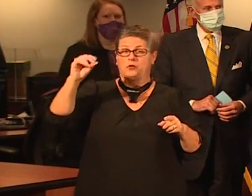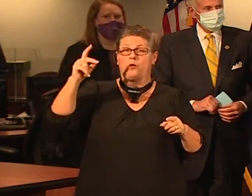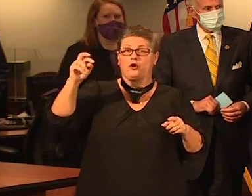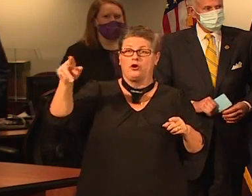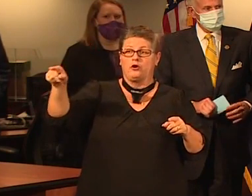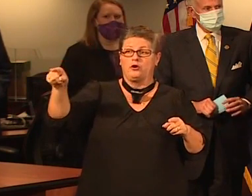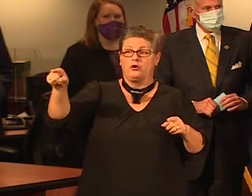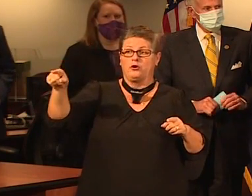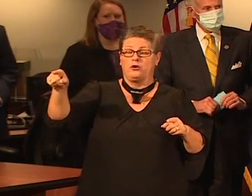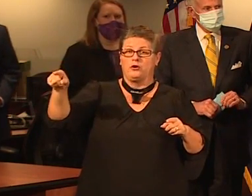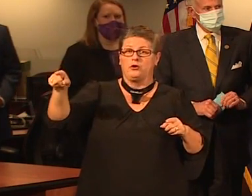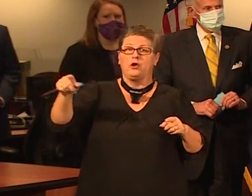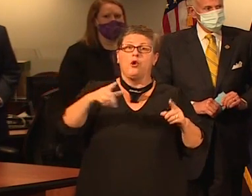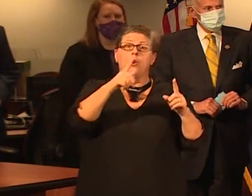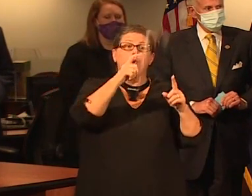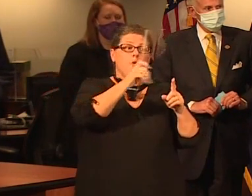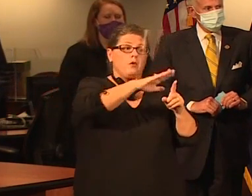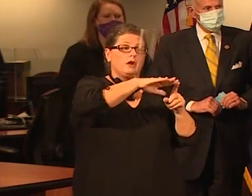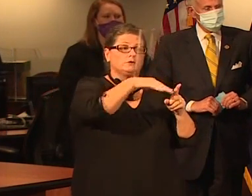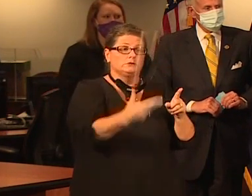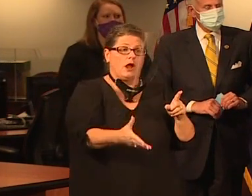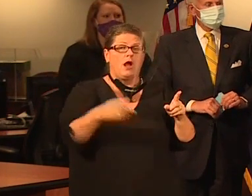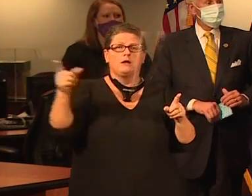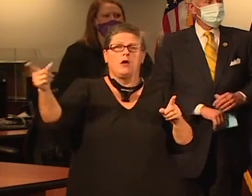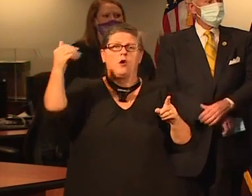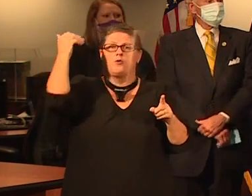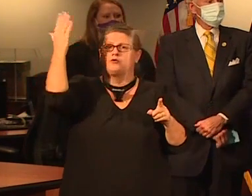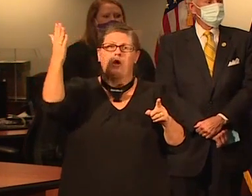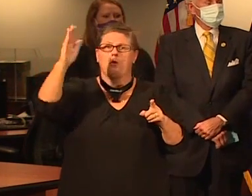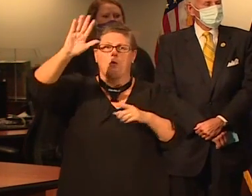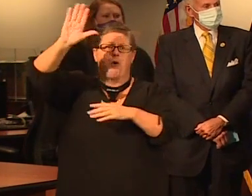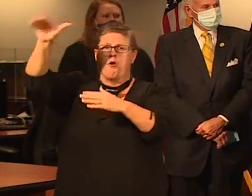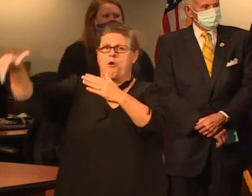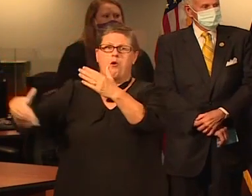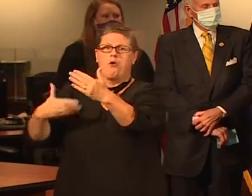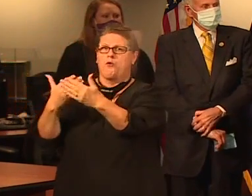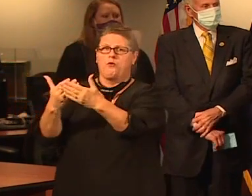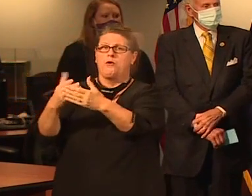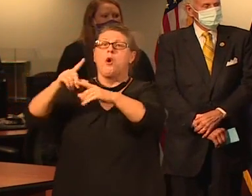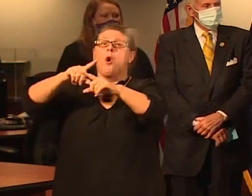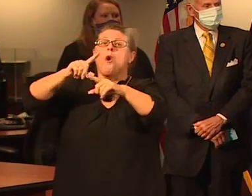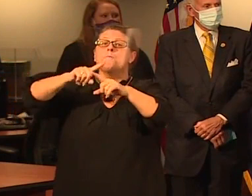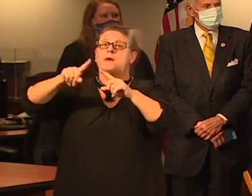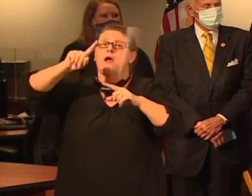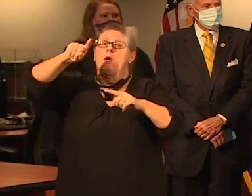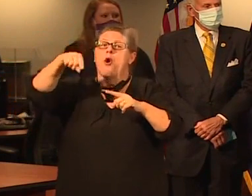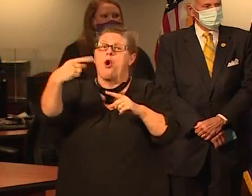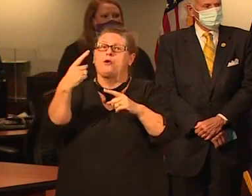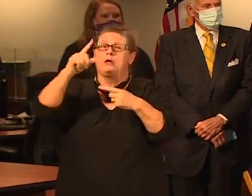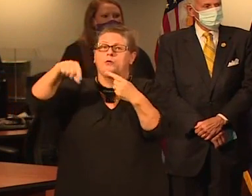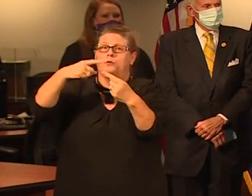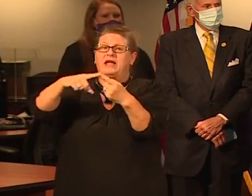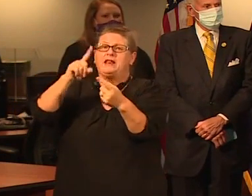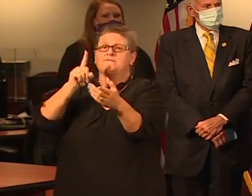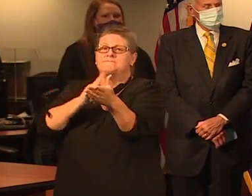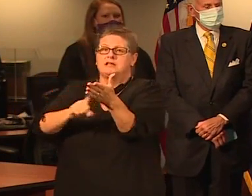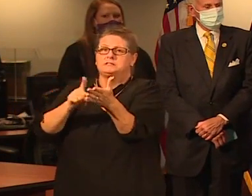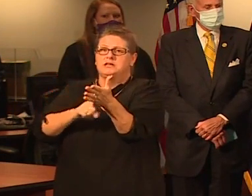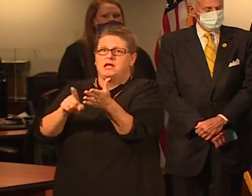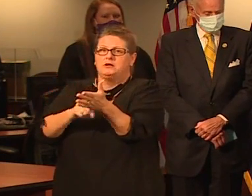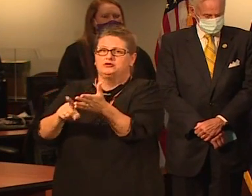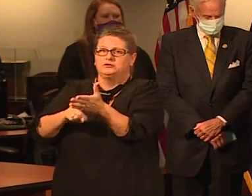EVERY DEATH, THE CORONER IS, CLIENTSTANDING IS, THE CORONER IS NOT NOTIFIED OF EVERY DEATH IN THE COUNTY.